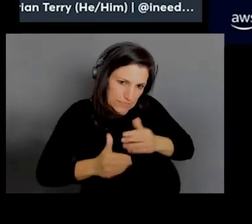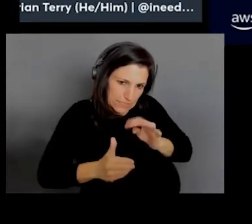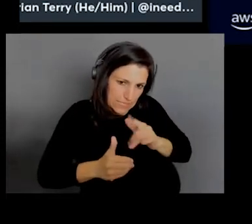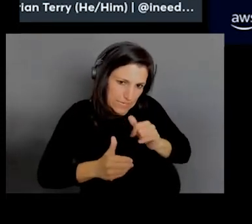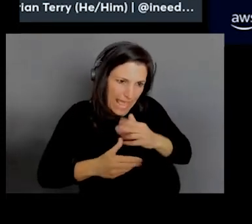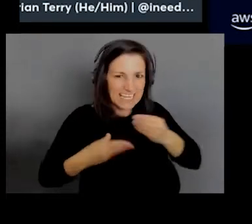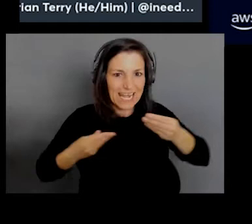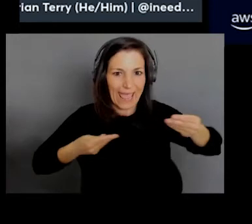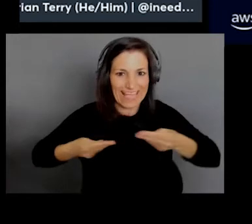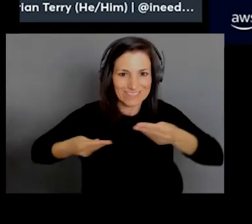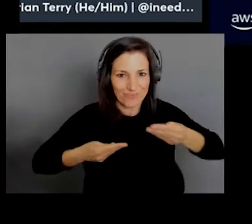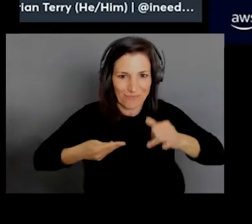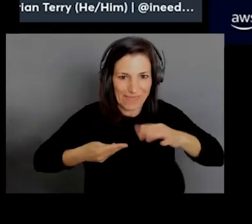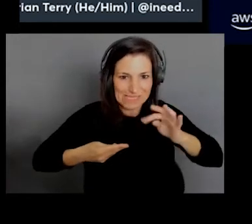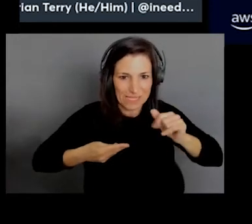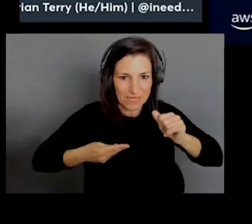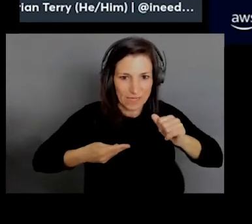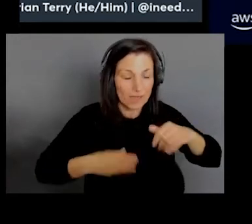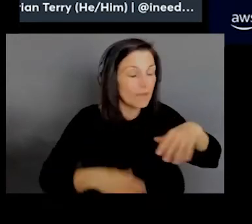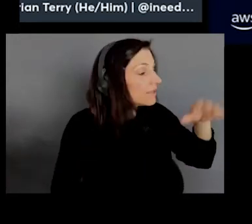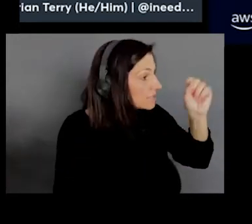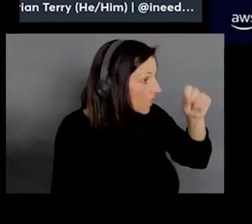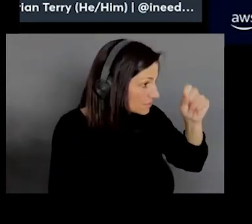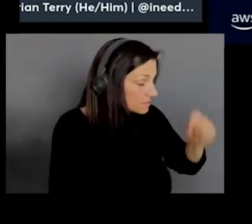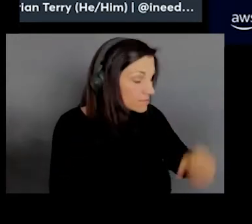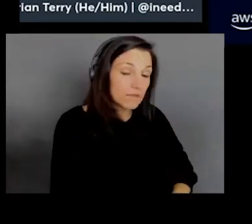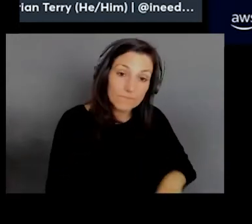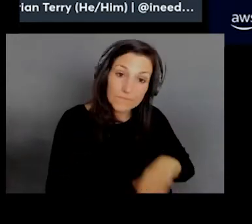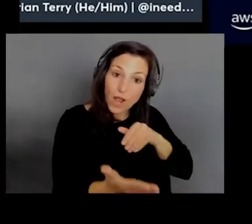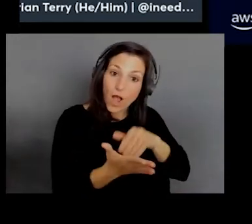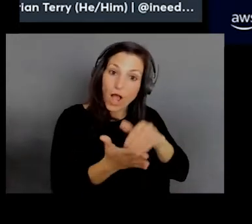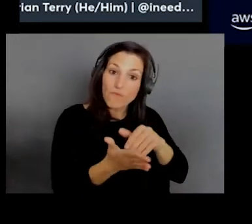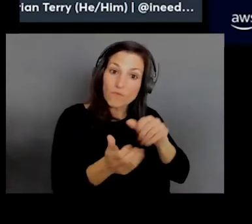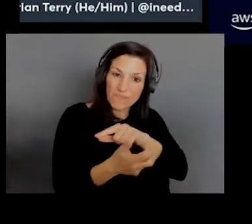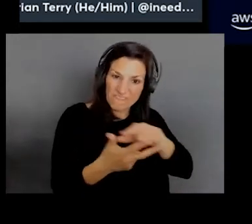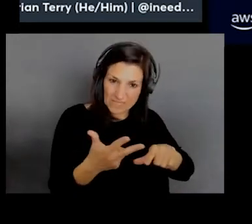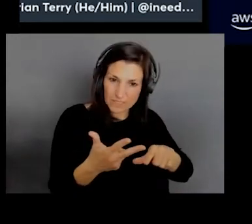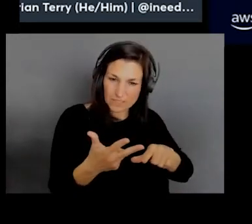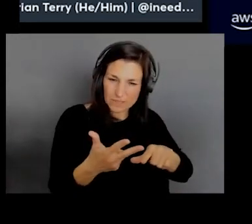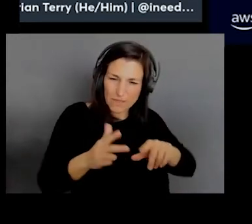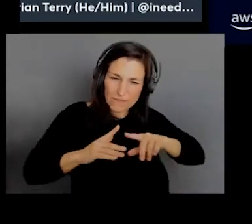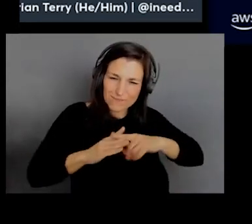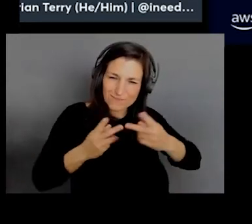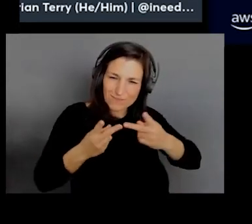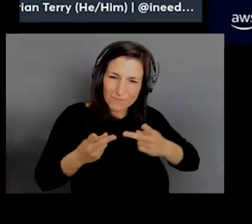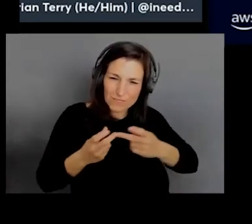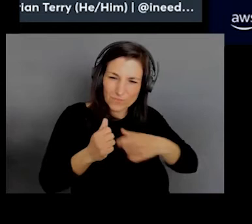And then, with these, oftentimes, the starting place for a lot of these would be, I'm gonna build it within a single region.